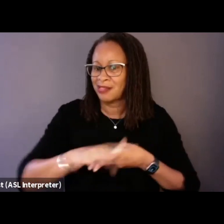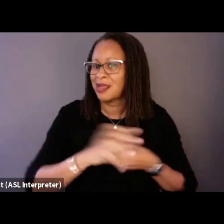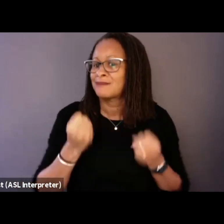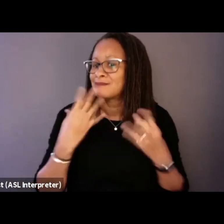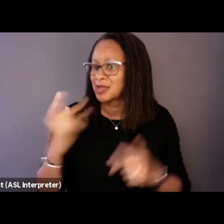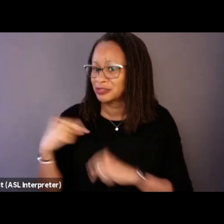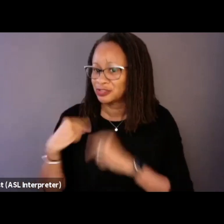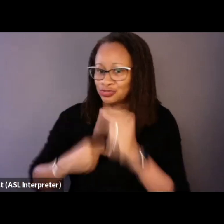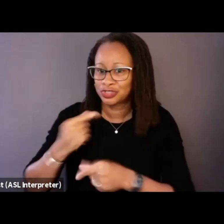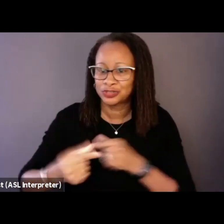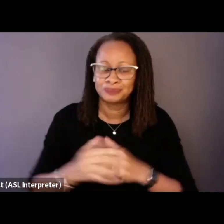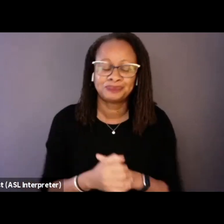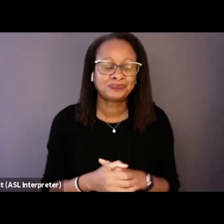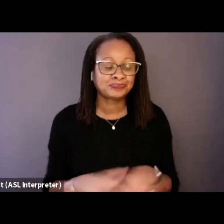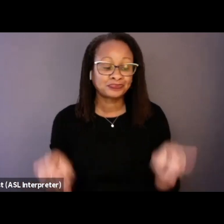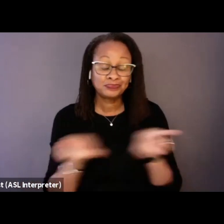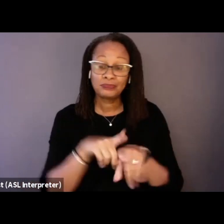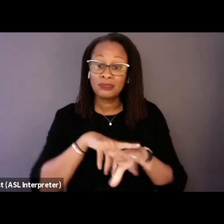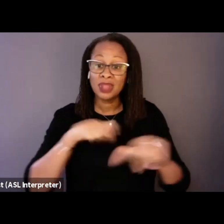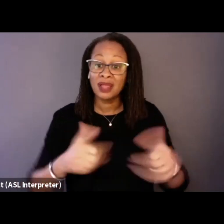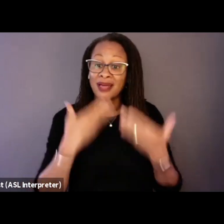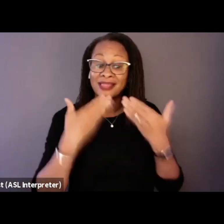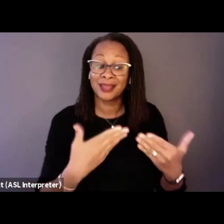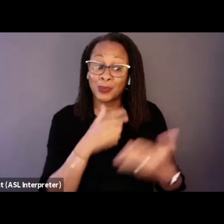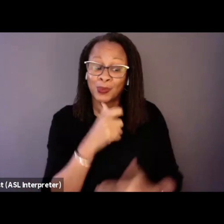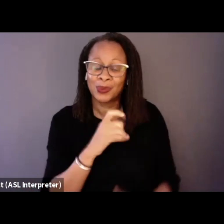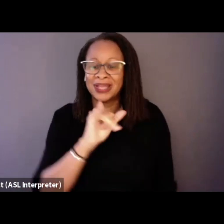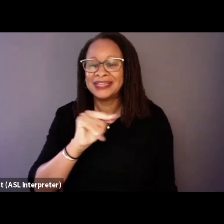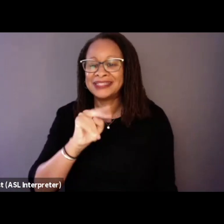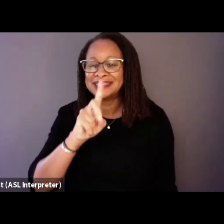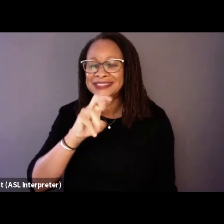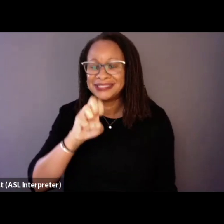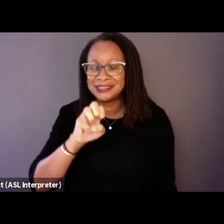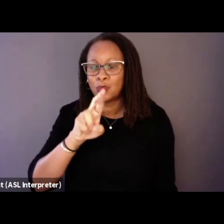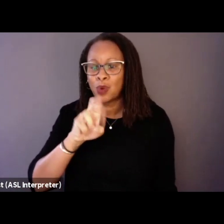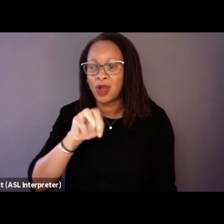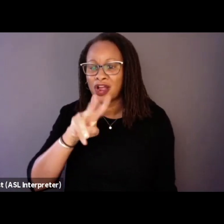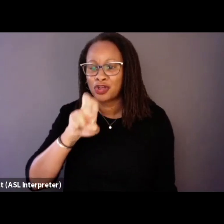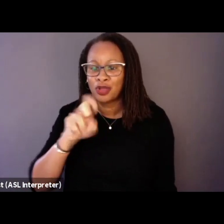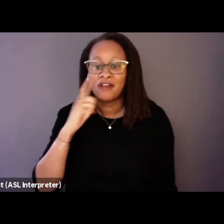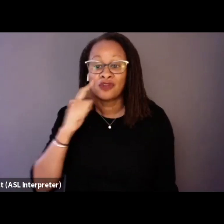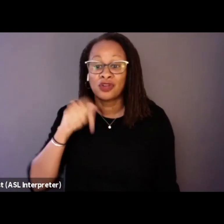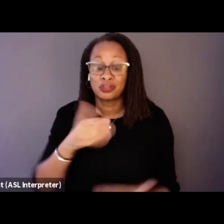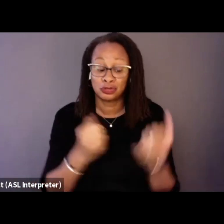I would also like to thank IndieWire for their support of this series.